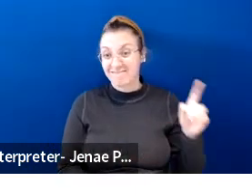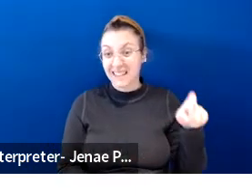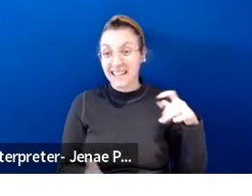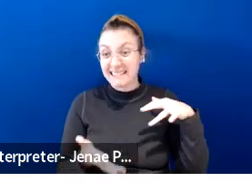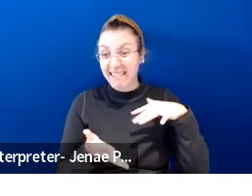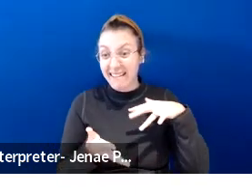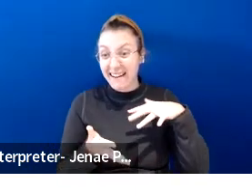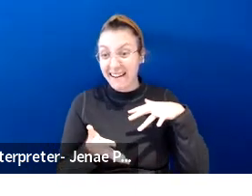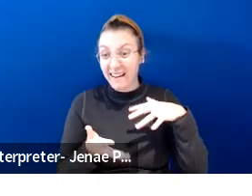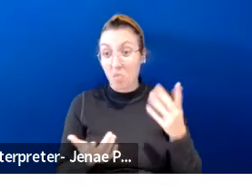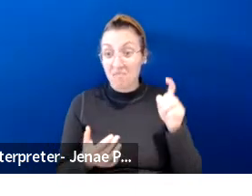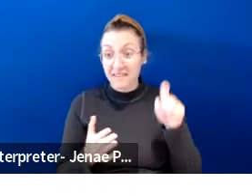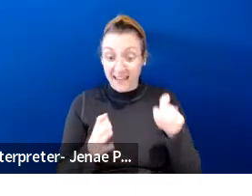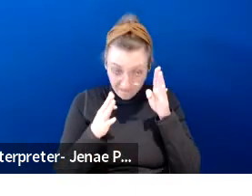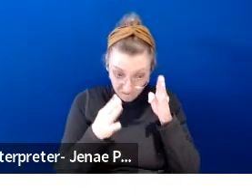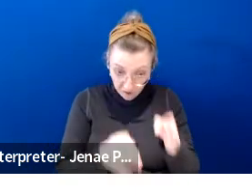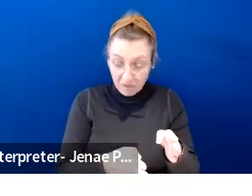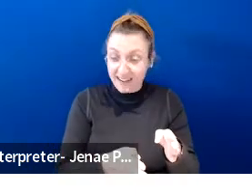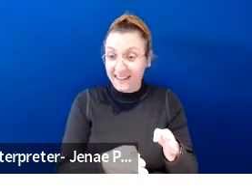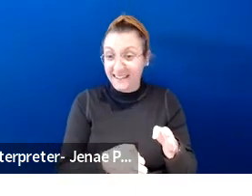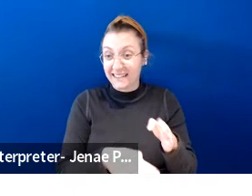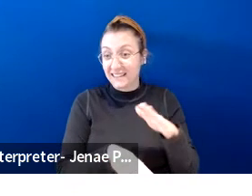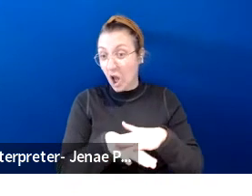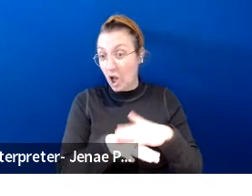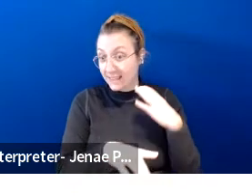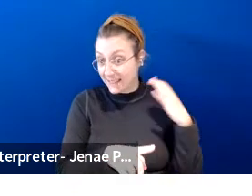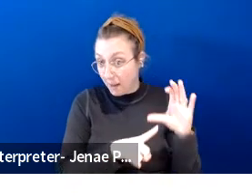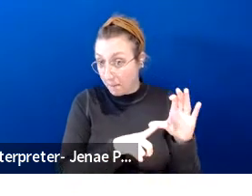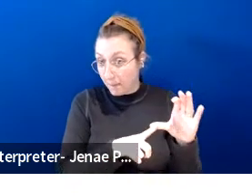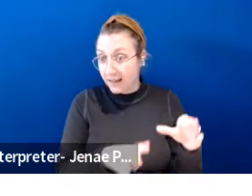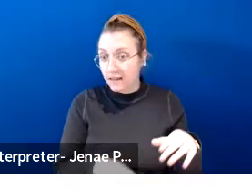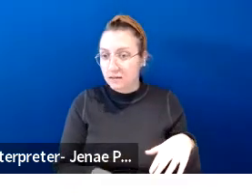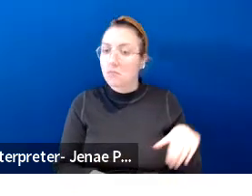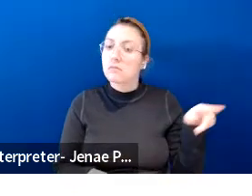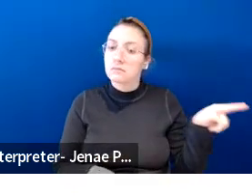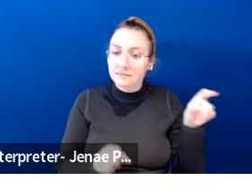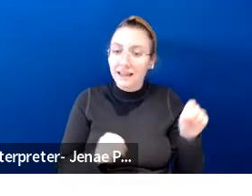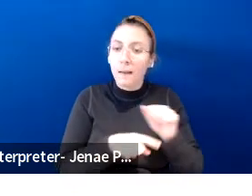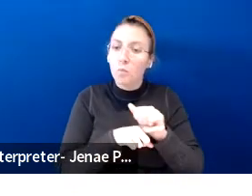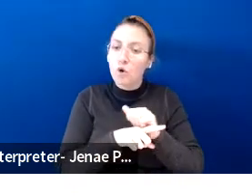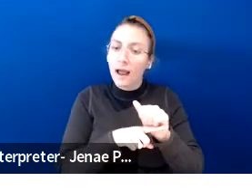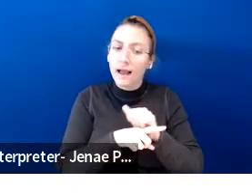or they need to focus on an assignment, right. So they can practice a script to say to their friends, I'm sorry,